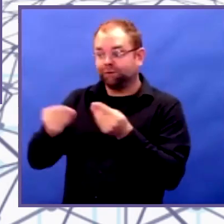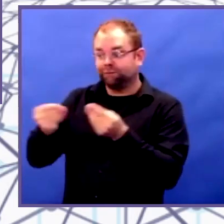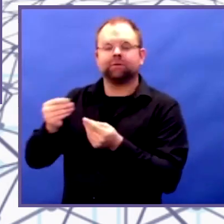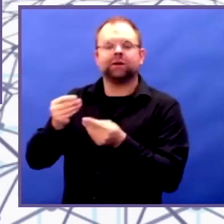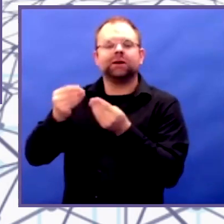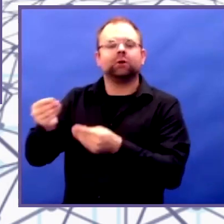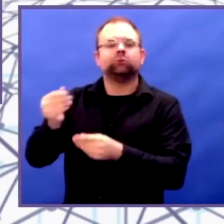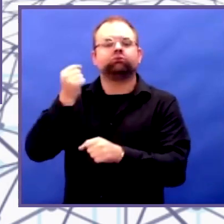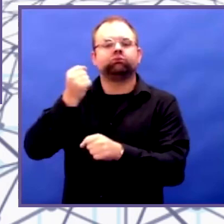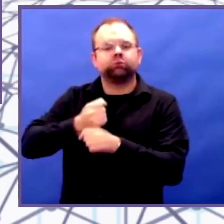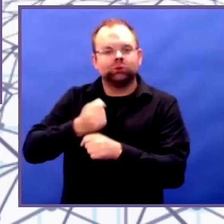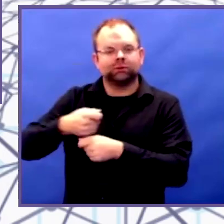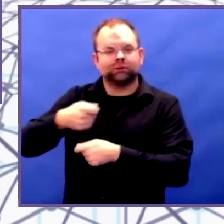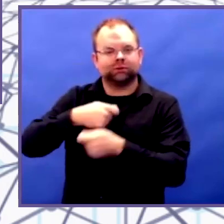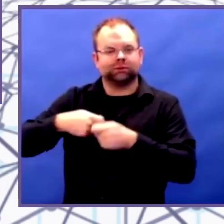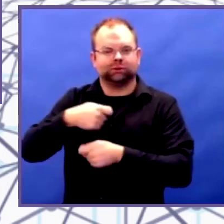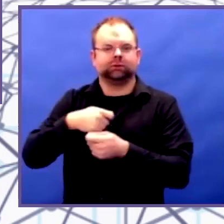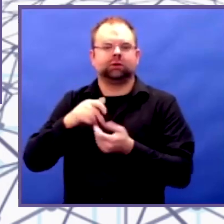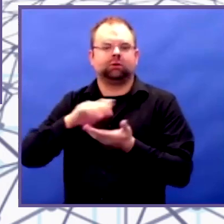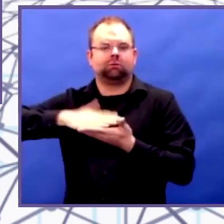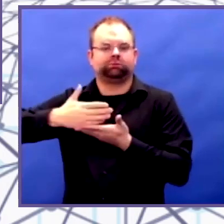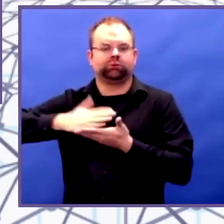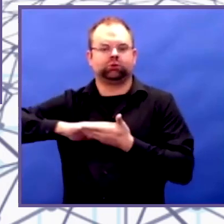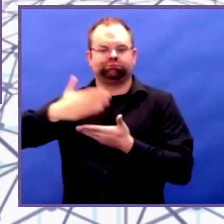to expand the existing cash transfer programmes.